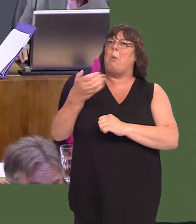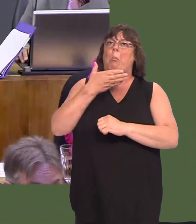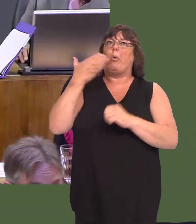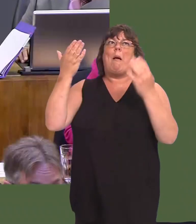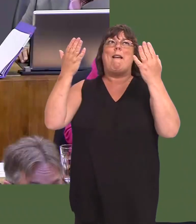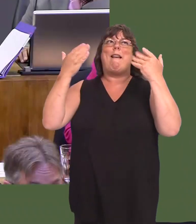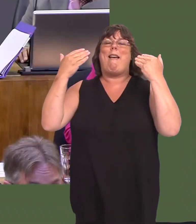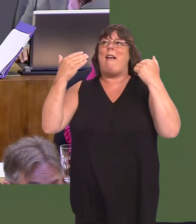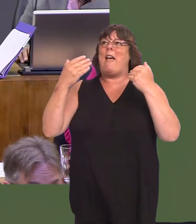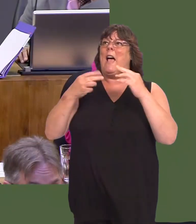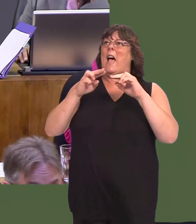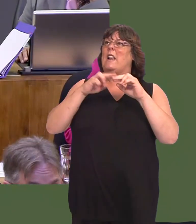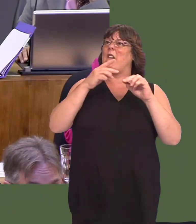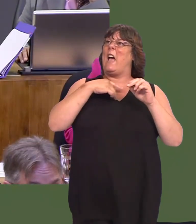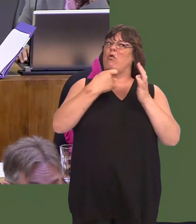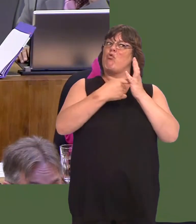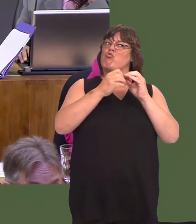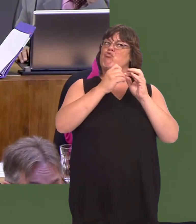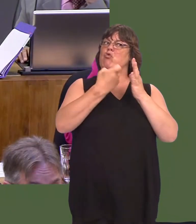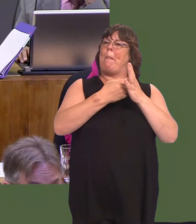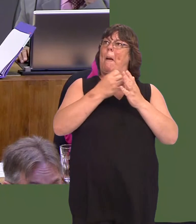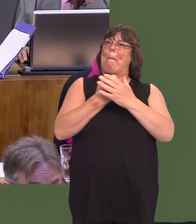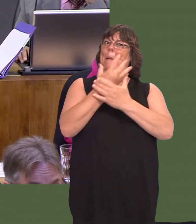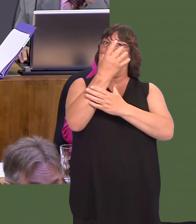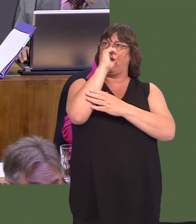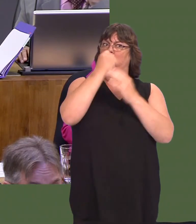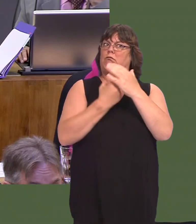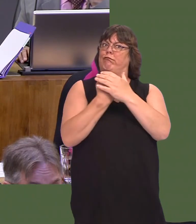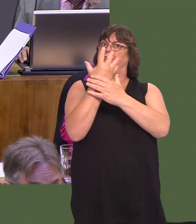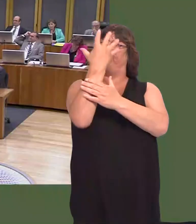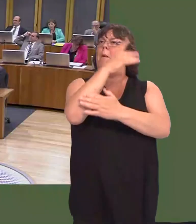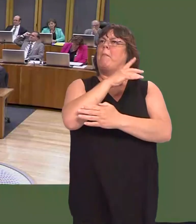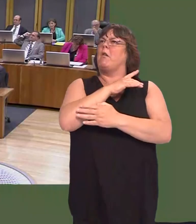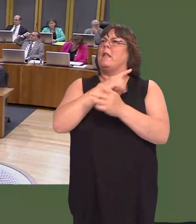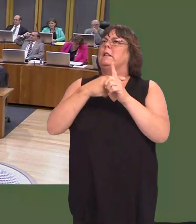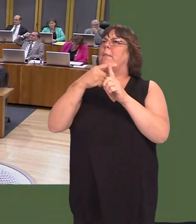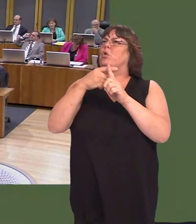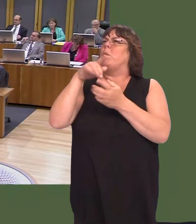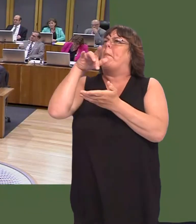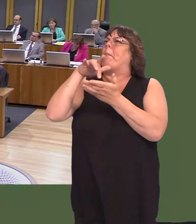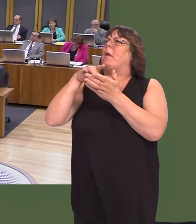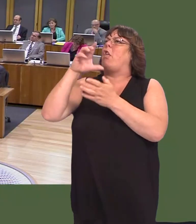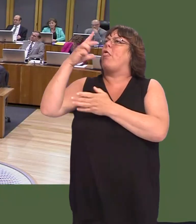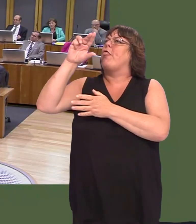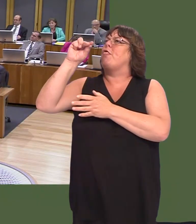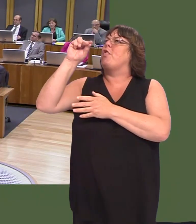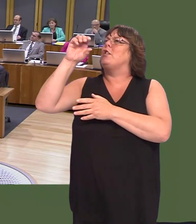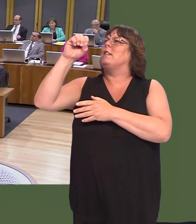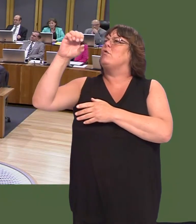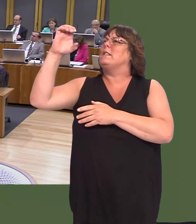If Iíd taken a rubber plant with me, it would have prospered in what were mid-30s temperaturesóthat is, centigradeóon the train itself.